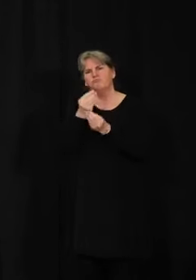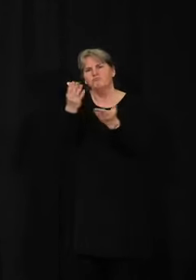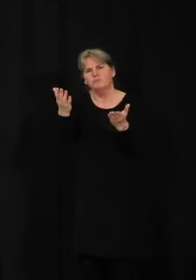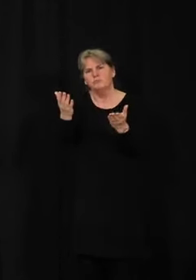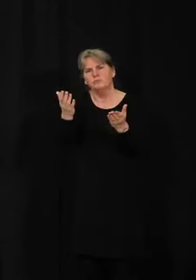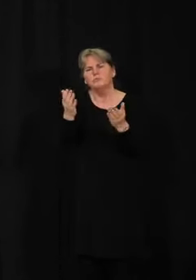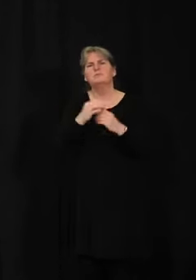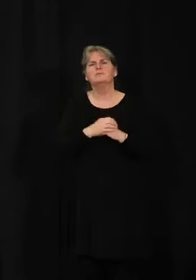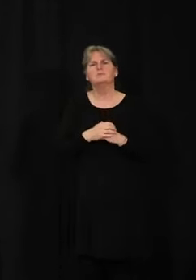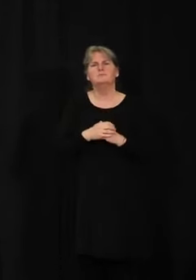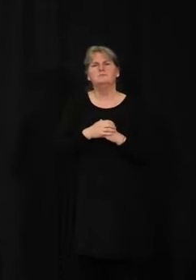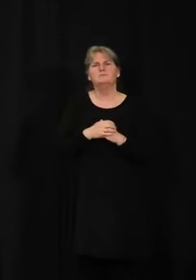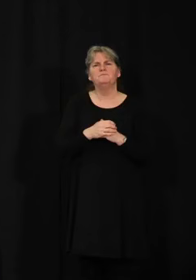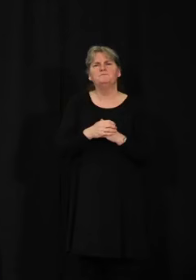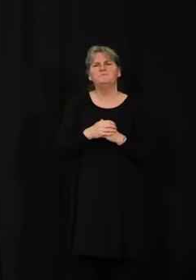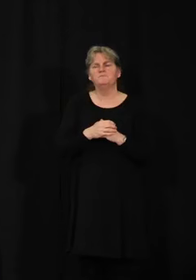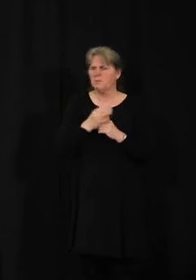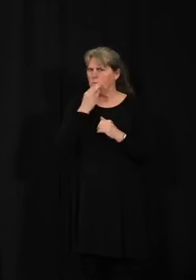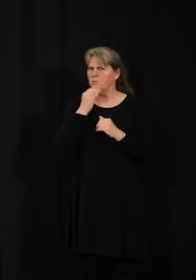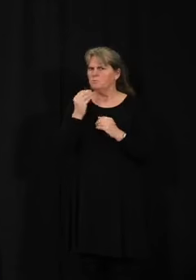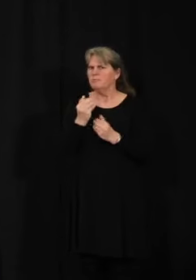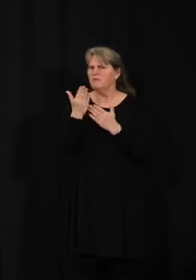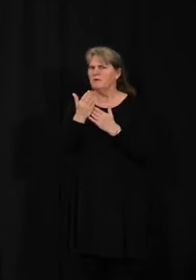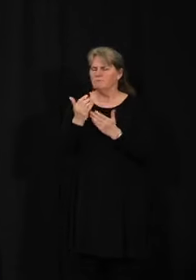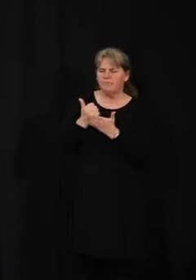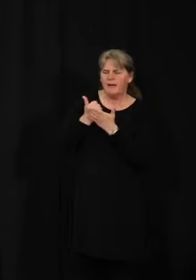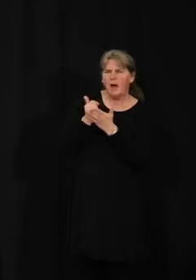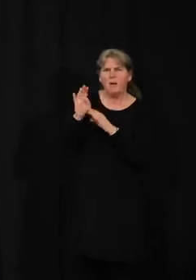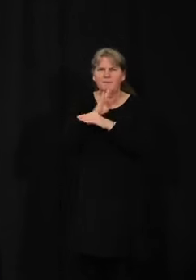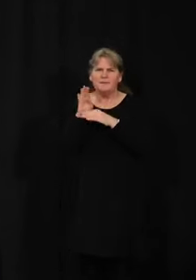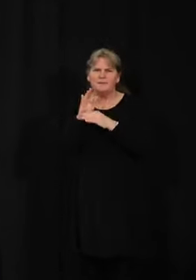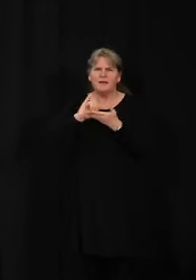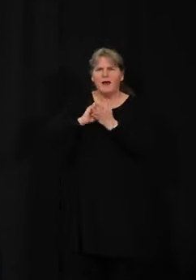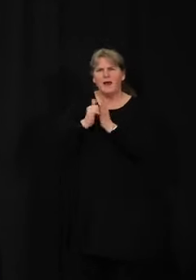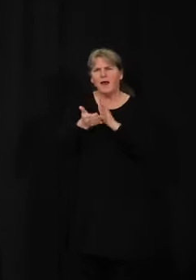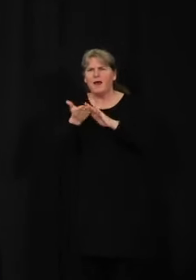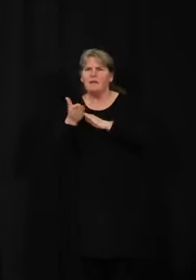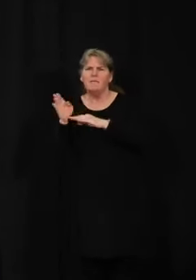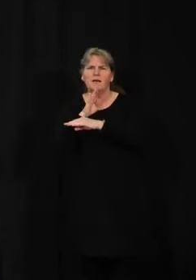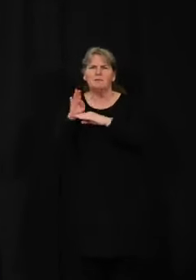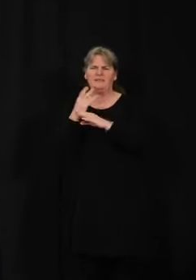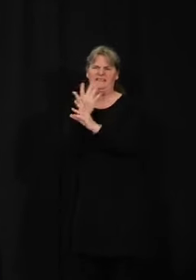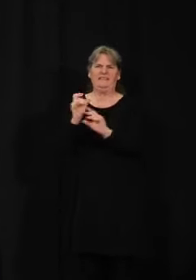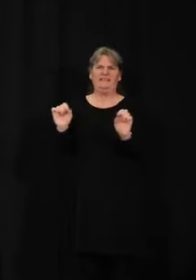releasing very soon to help businesses determine how to operate in the safest, most